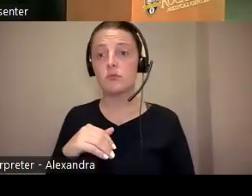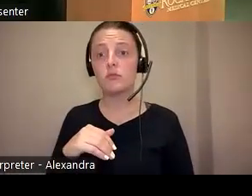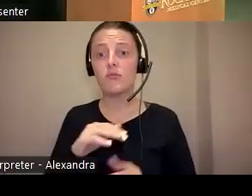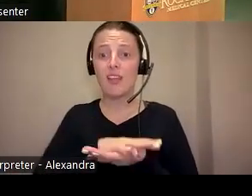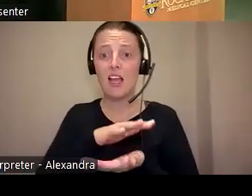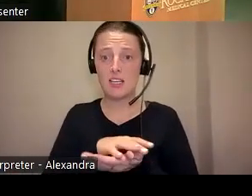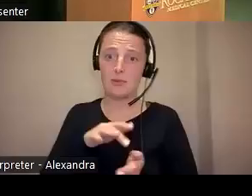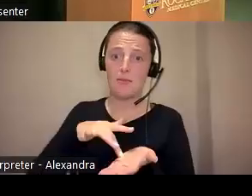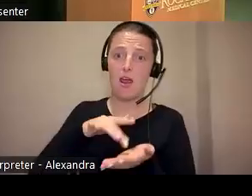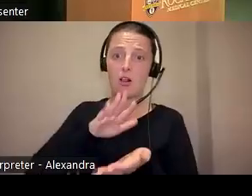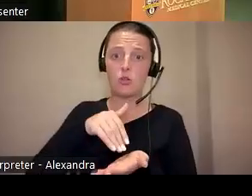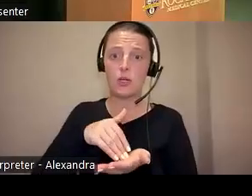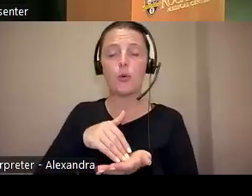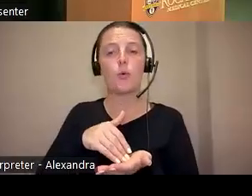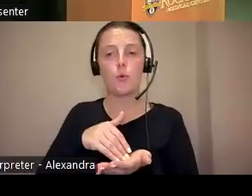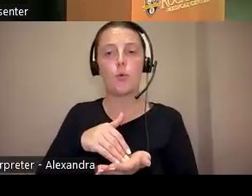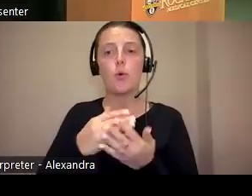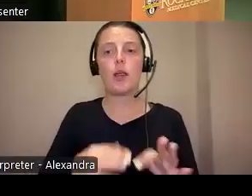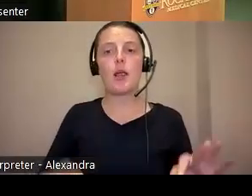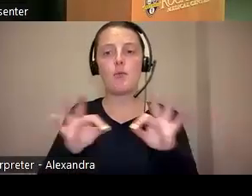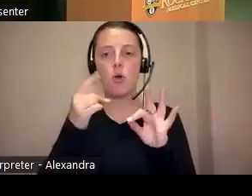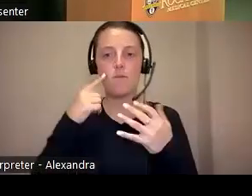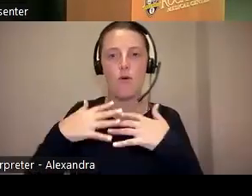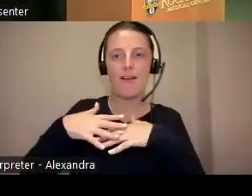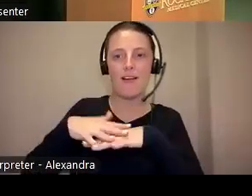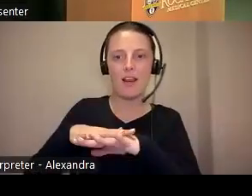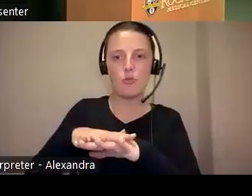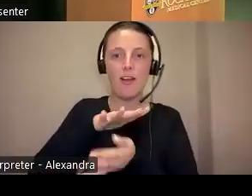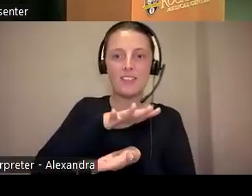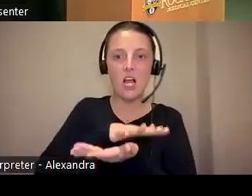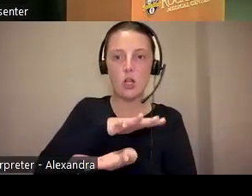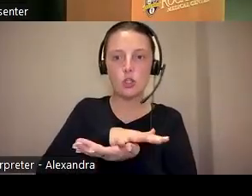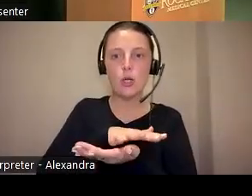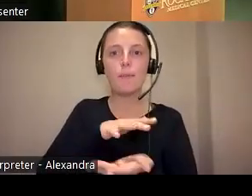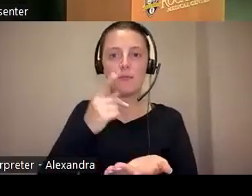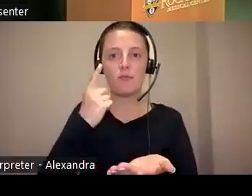is to be integrating scholarship and advancing the scholarship of peer-to-peer support as a